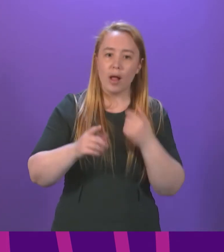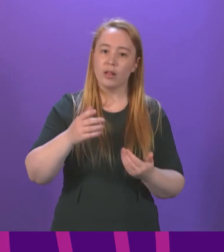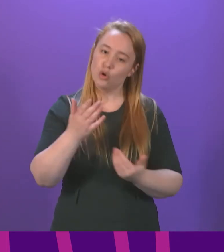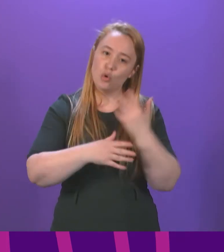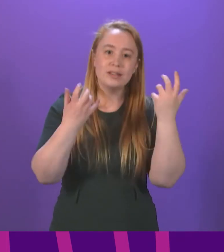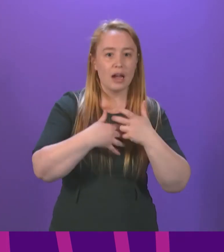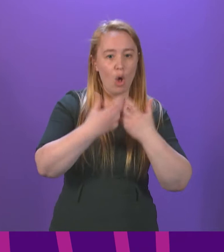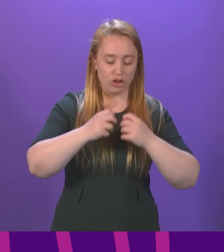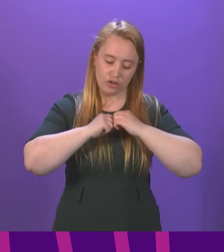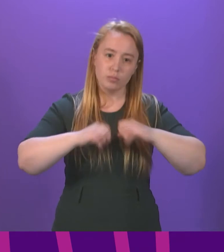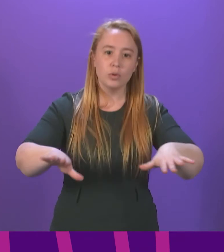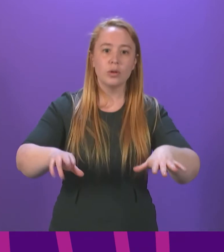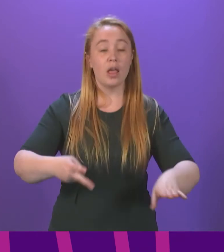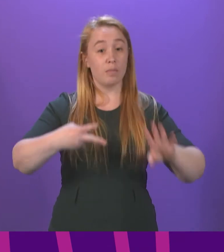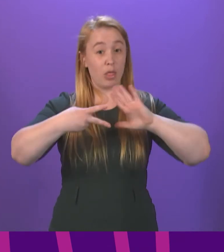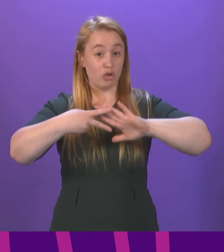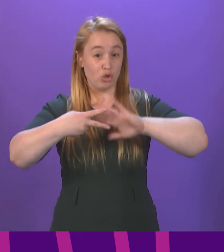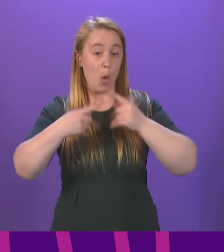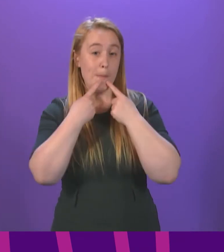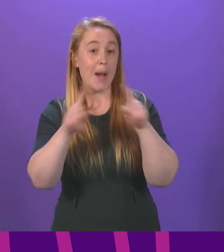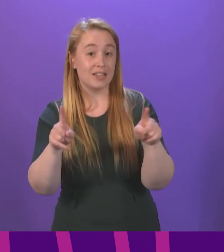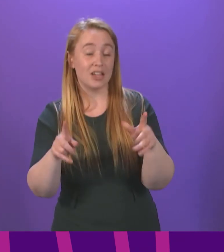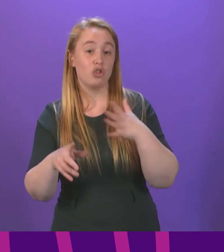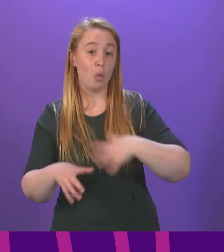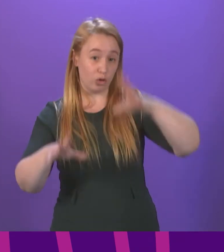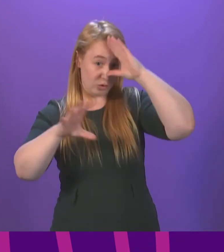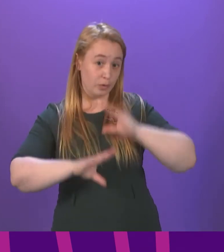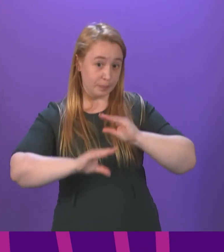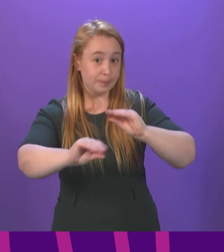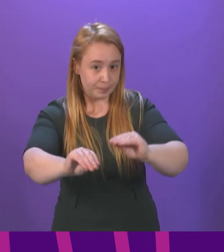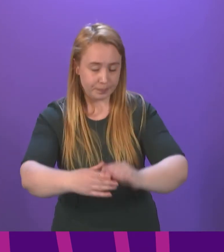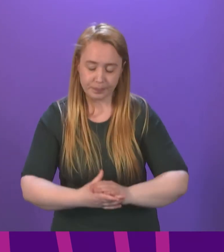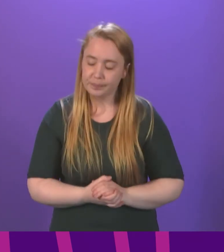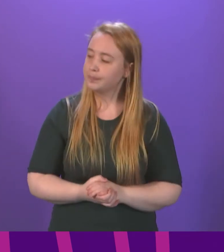There are two core messages that we want everyone to note from the updated strategy that we